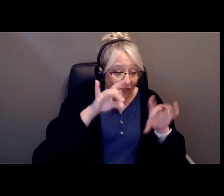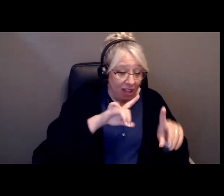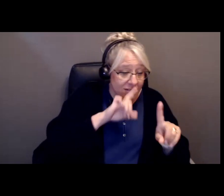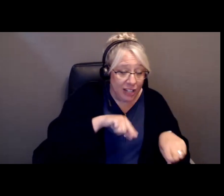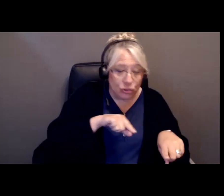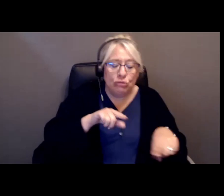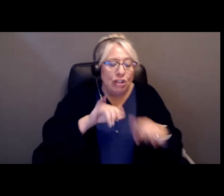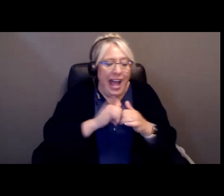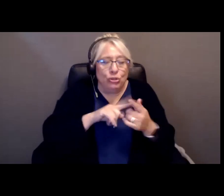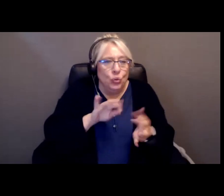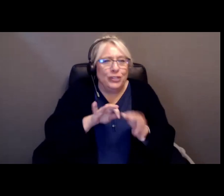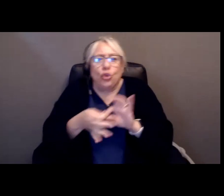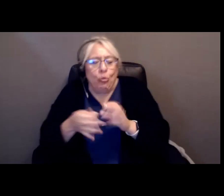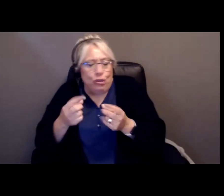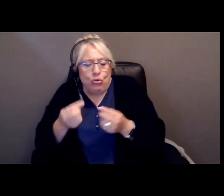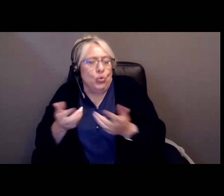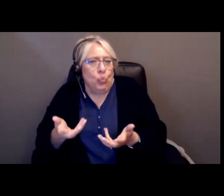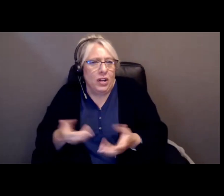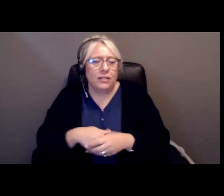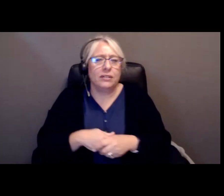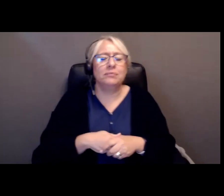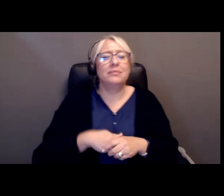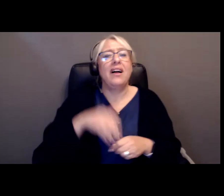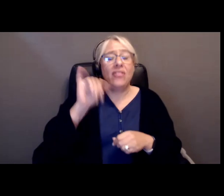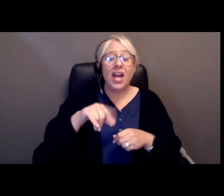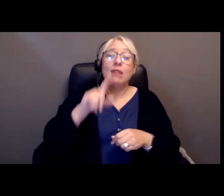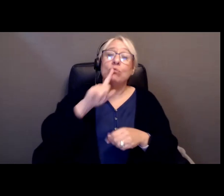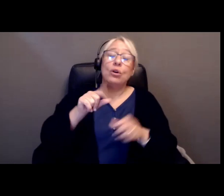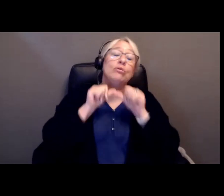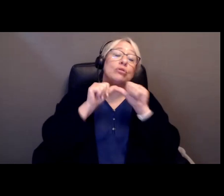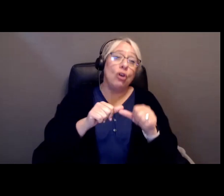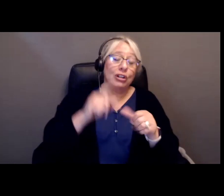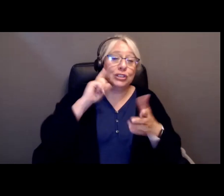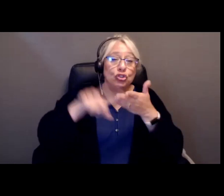It’s also -- and that this be a constant check-in process, to sort of be done once,